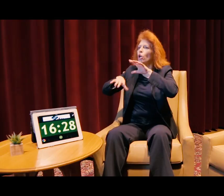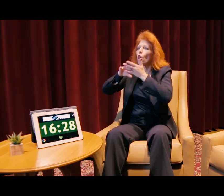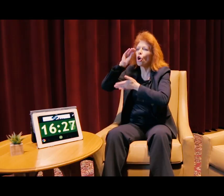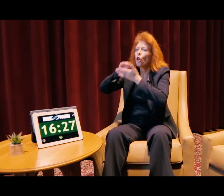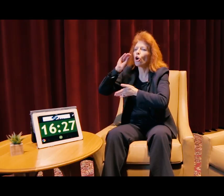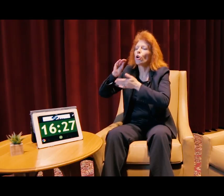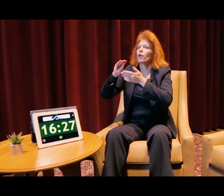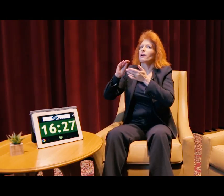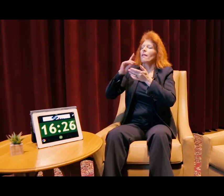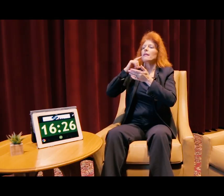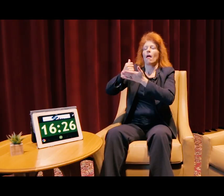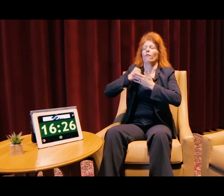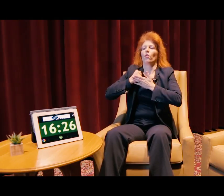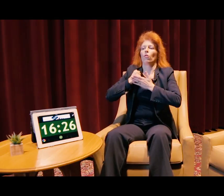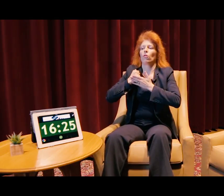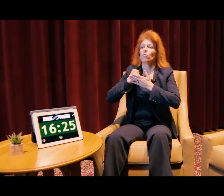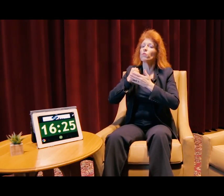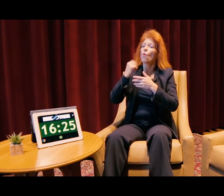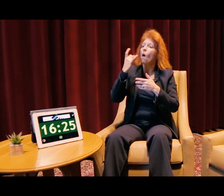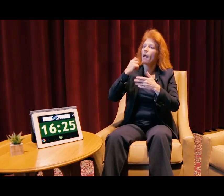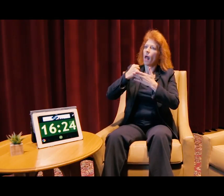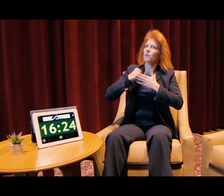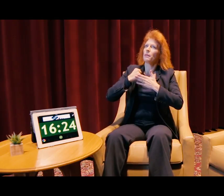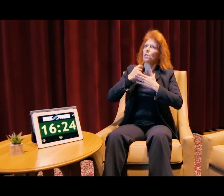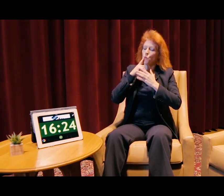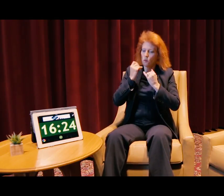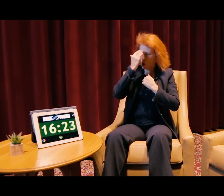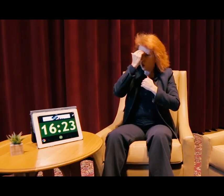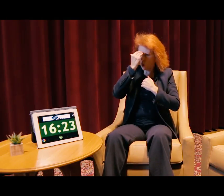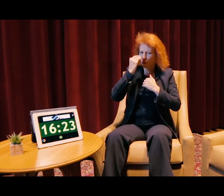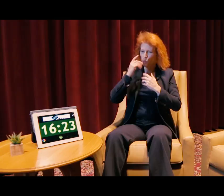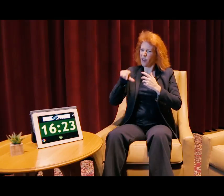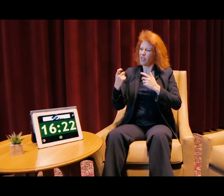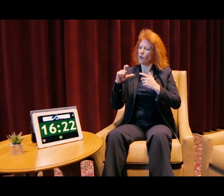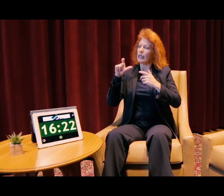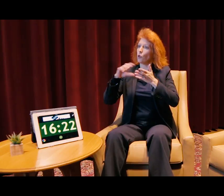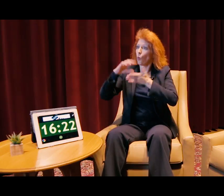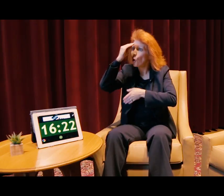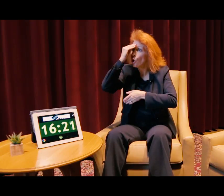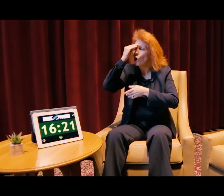are really helpful because it lets me say, "What else do I need to know? "What else do I need to learn?